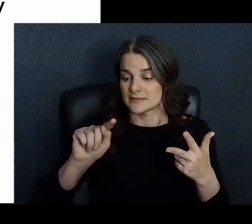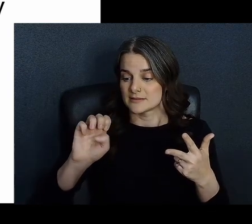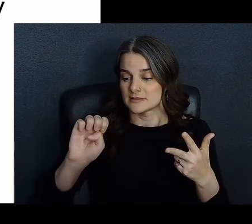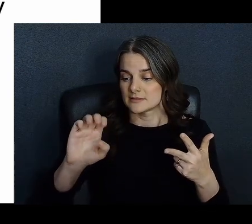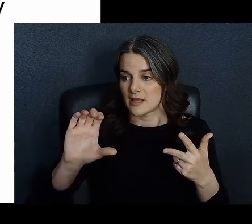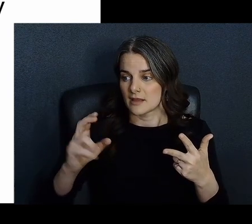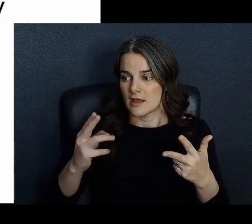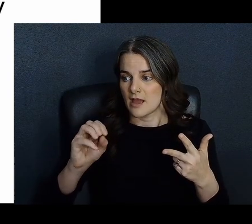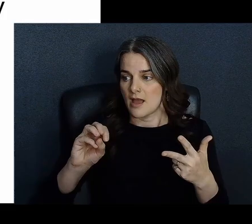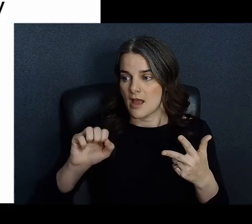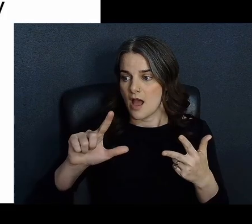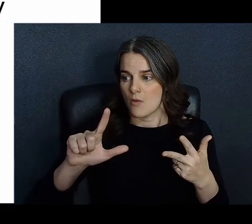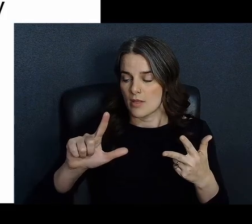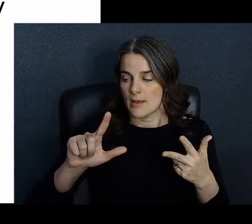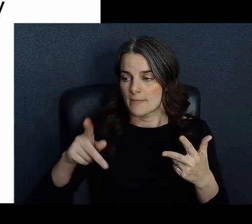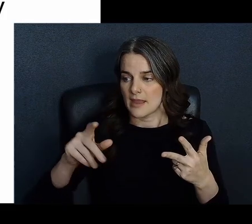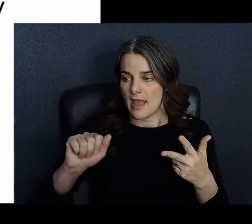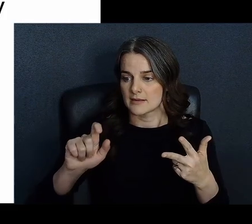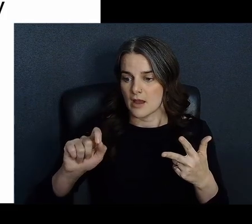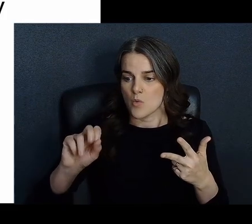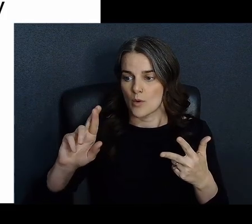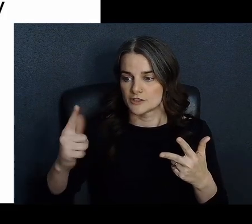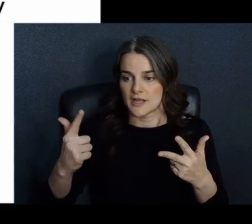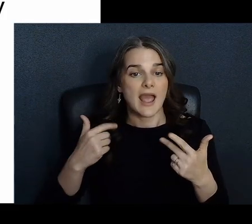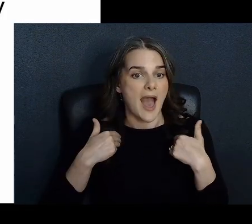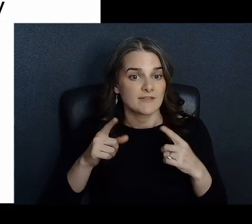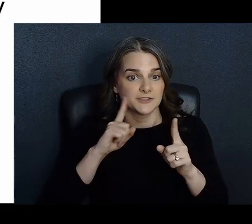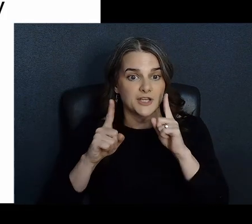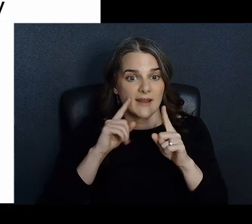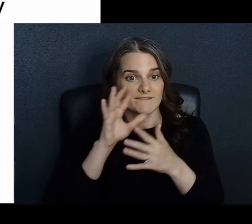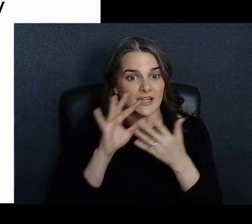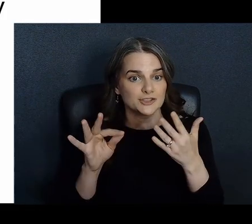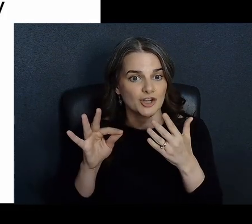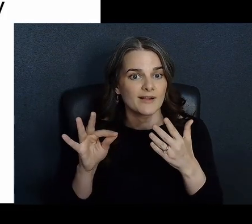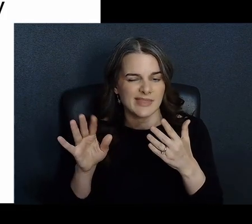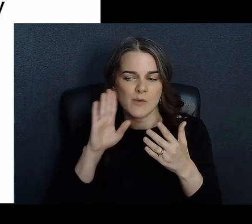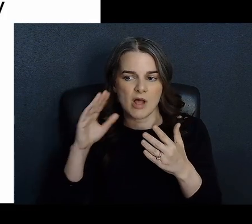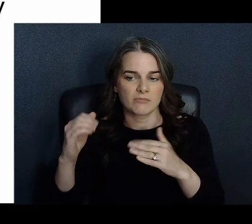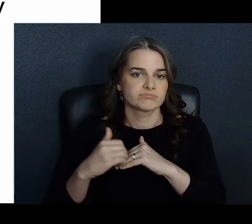We have a chat feature. They can direct a message to me that way. Also just visit the website.